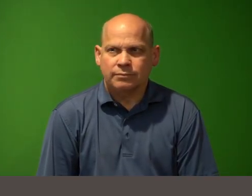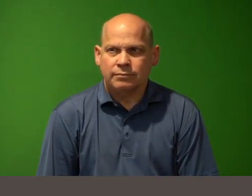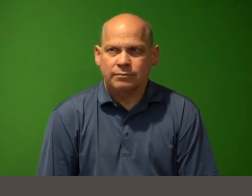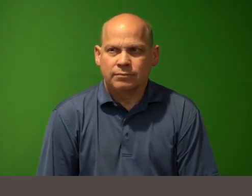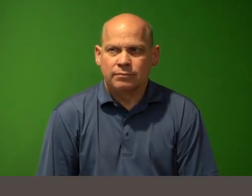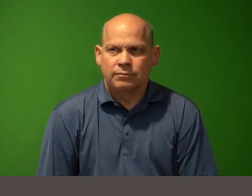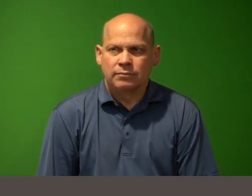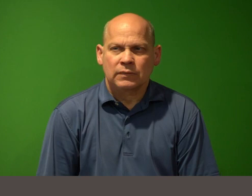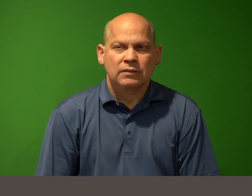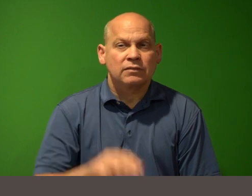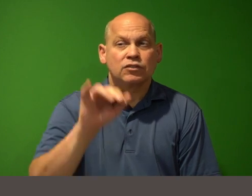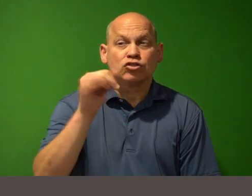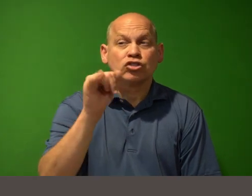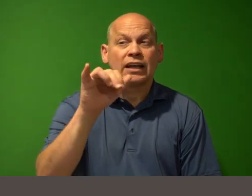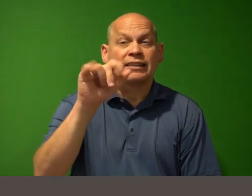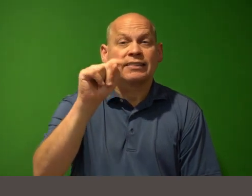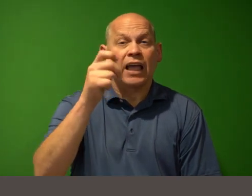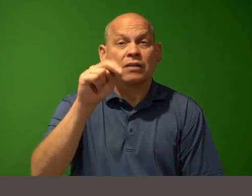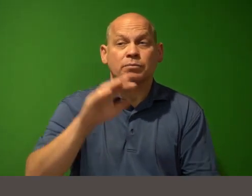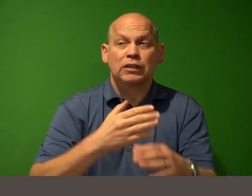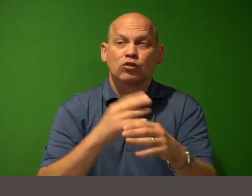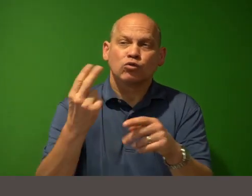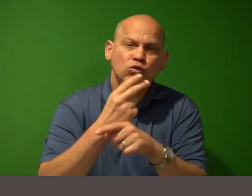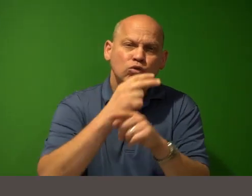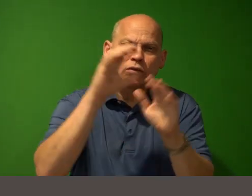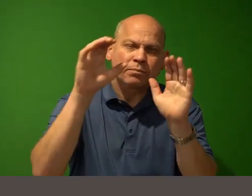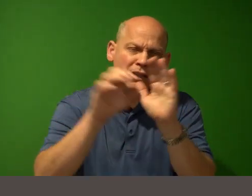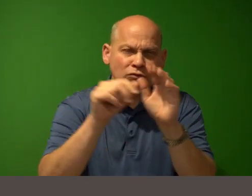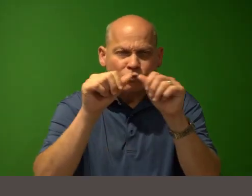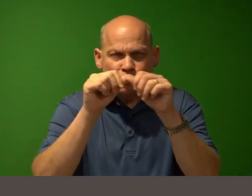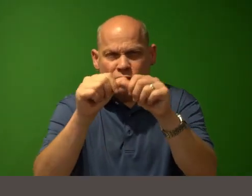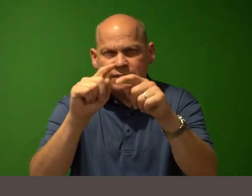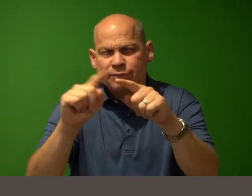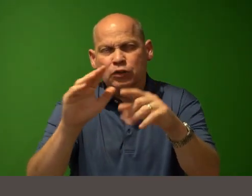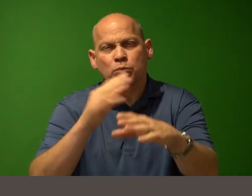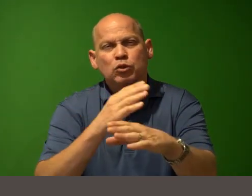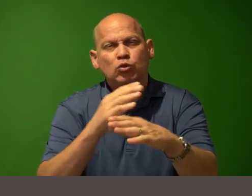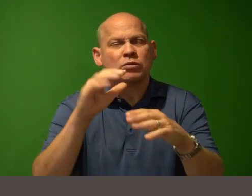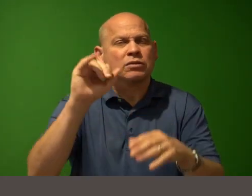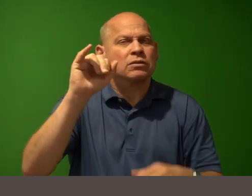Jython Music utilizes pitches and durations of different musical instruments and is able